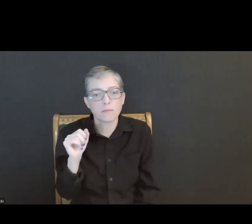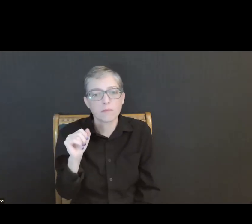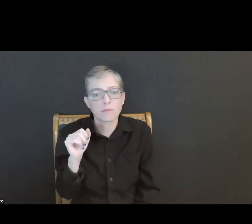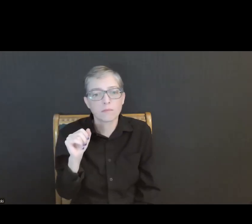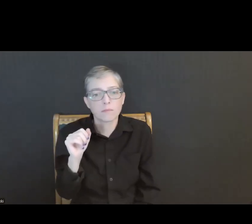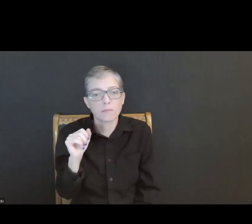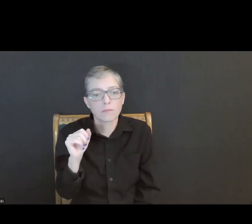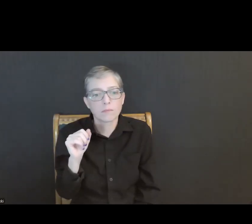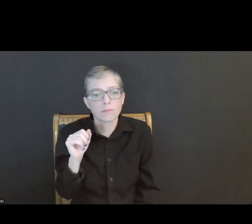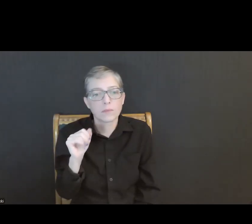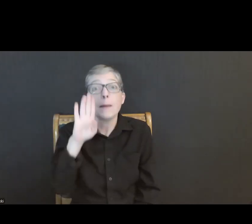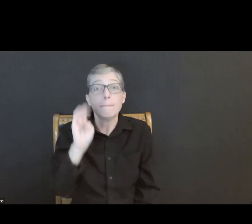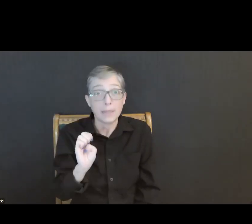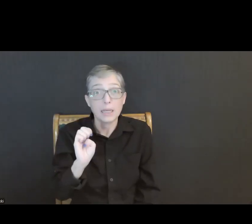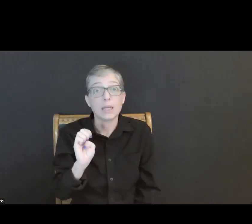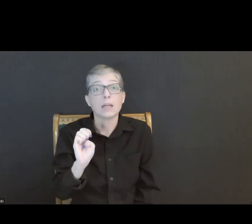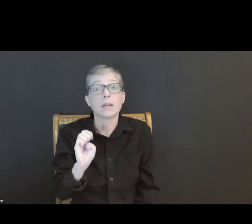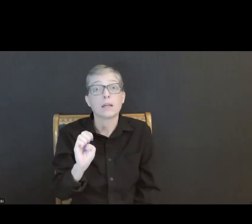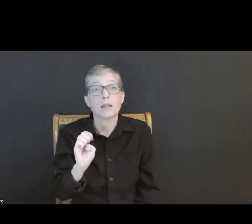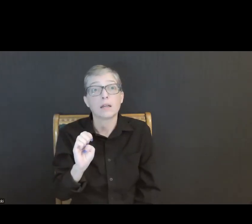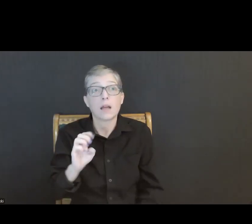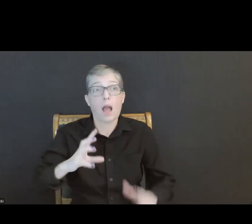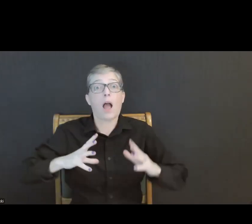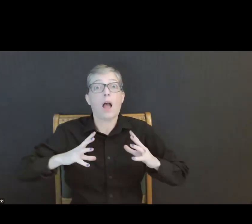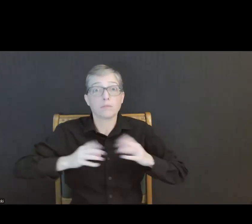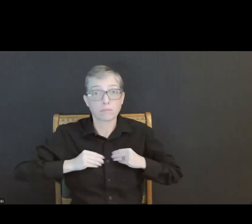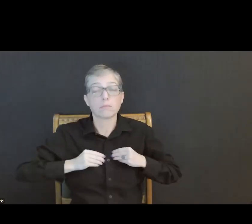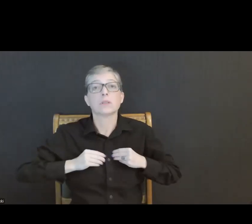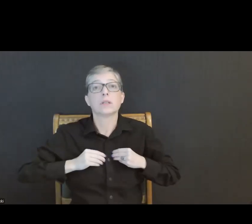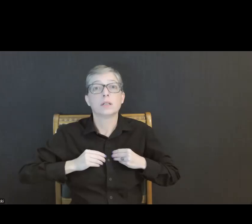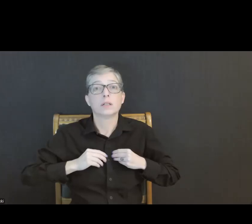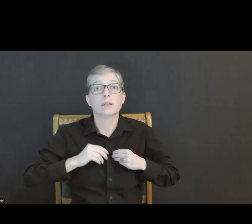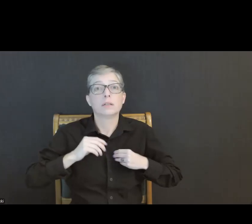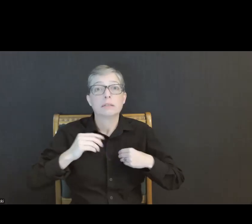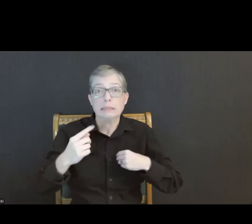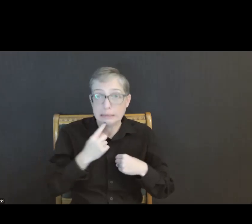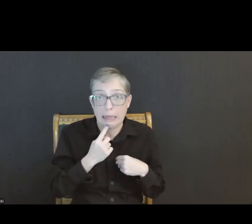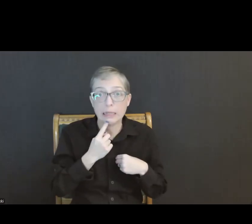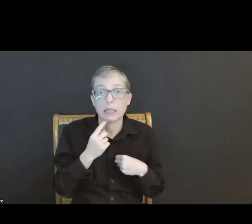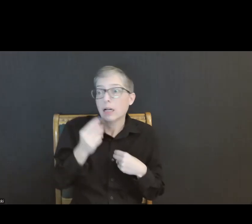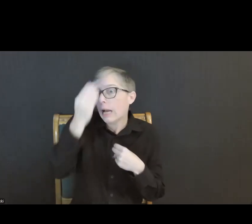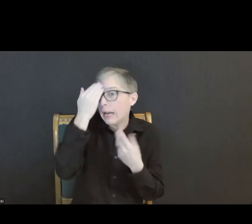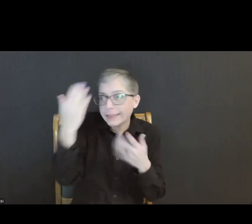don't know I'm going to consult tell me a little bit more how you see it and just be comfortable